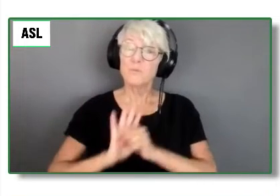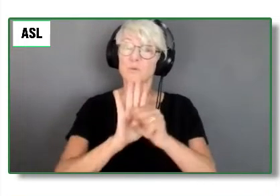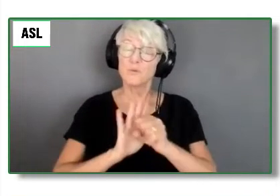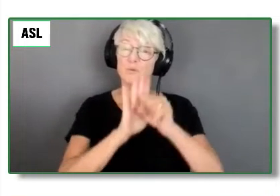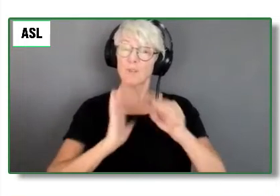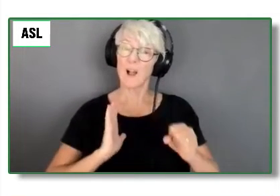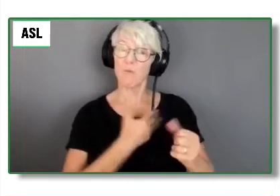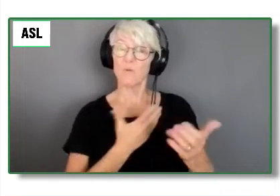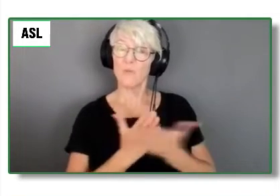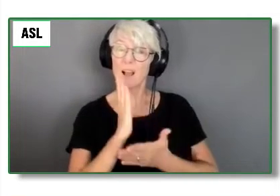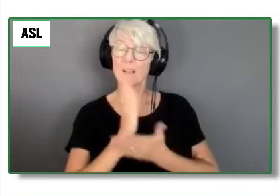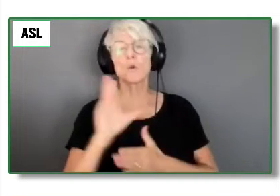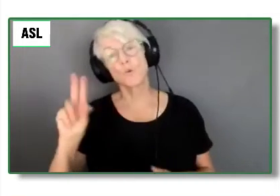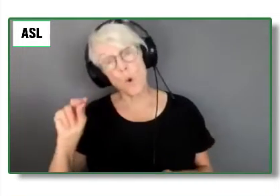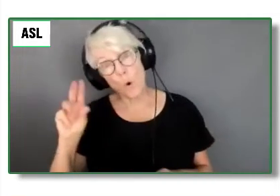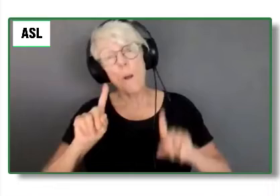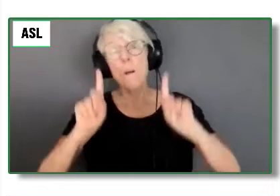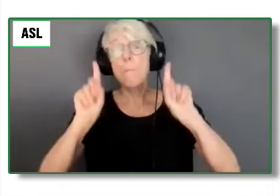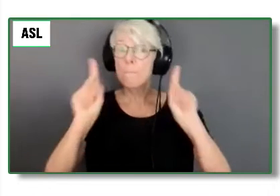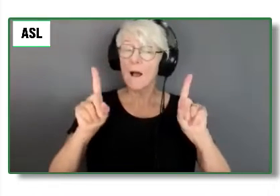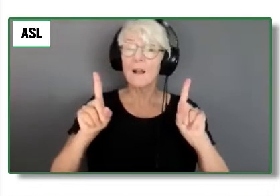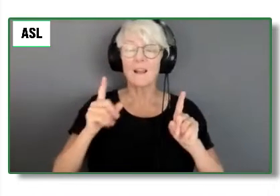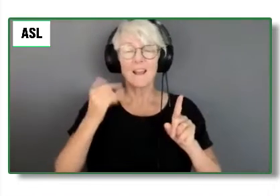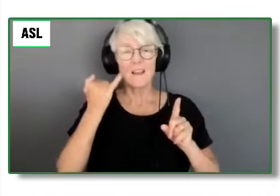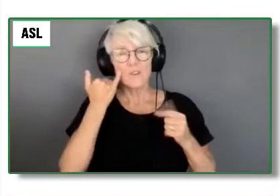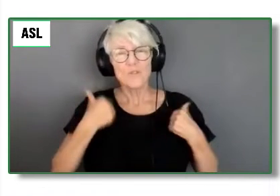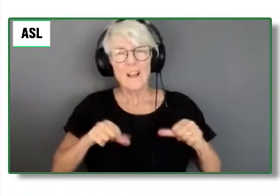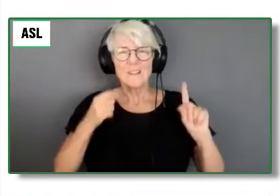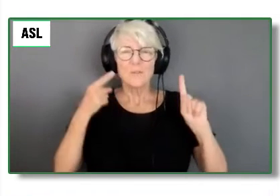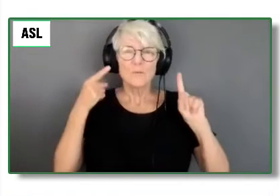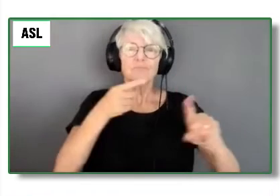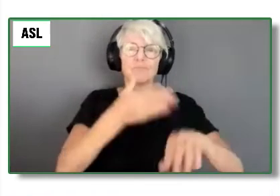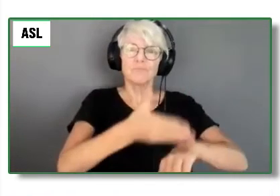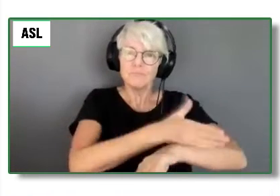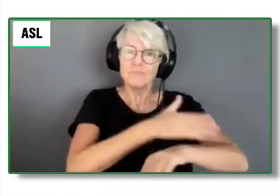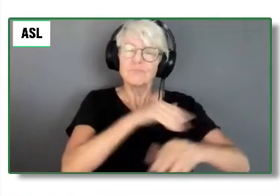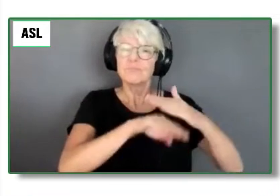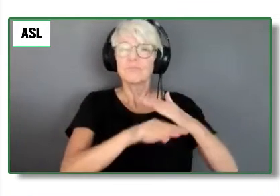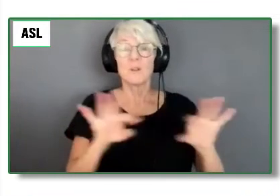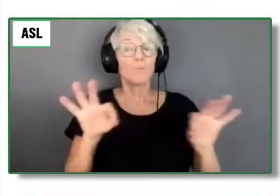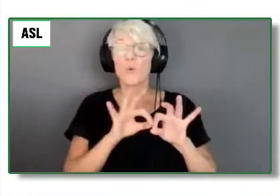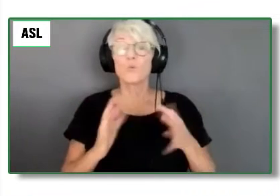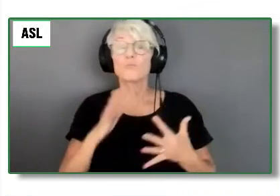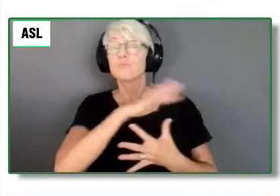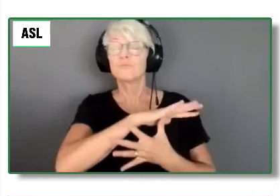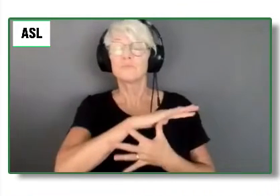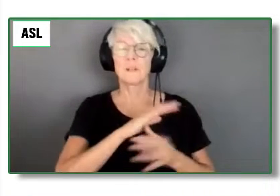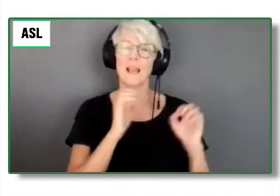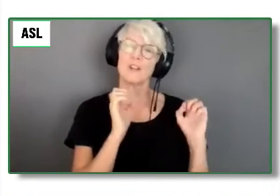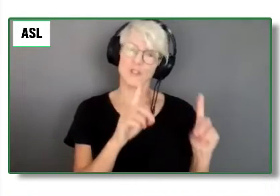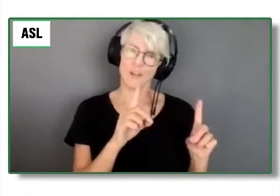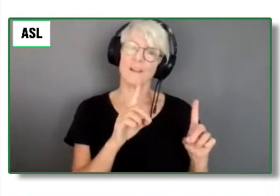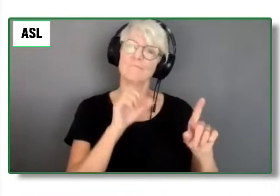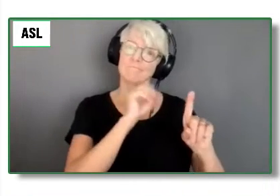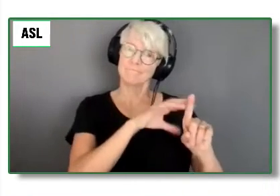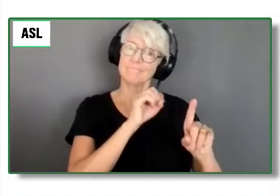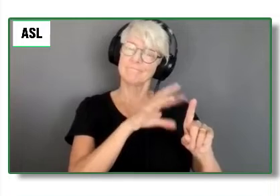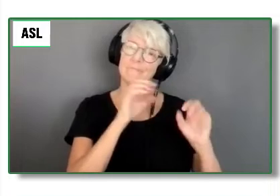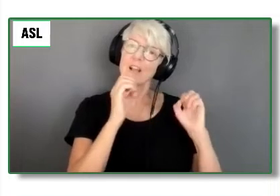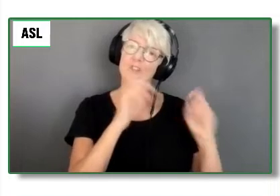that when trying to gain better access, educating people is often much more effective and appreciated than confrontation